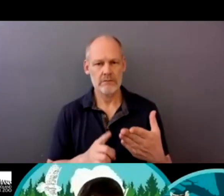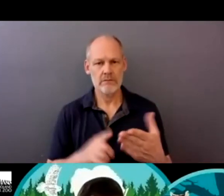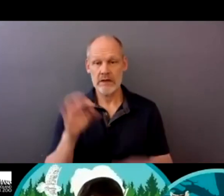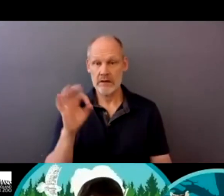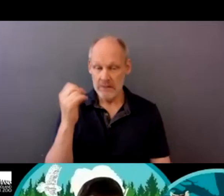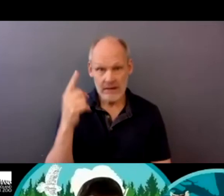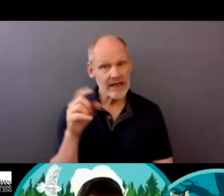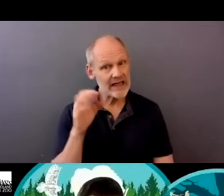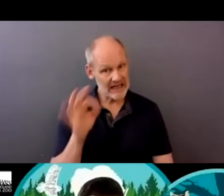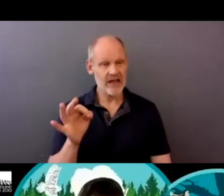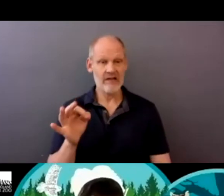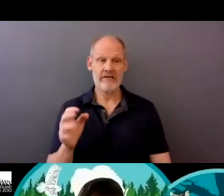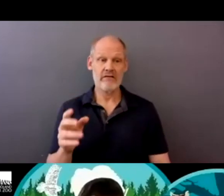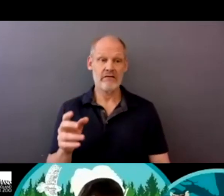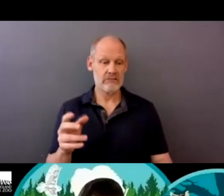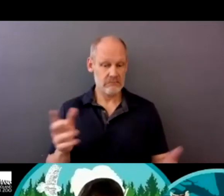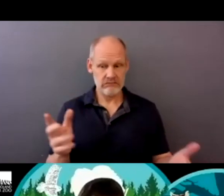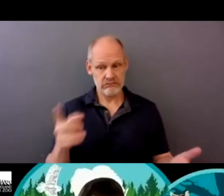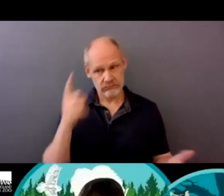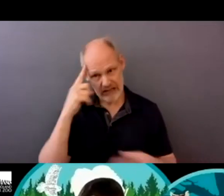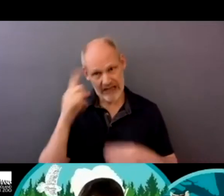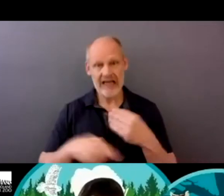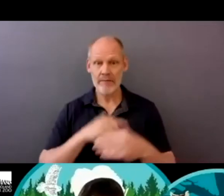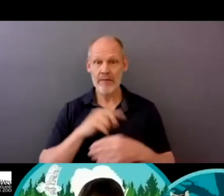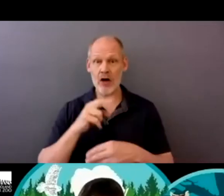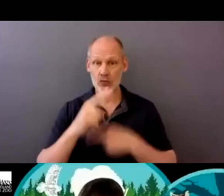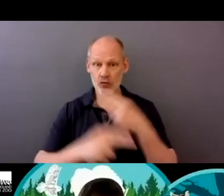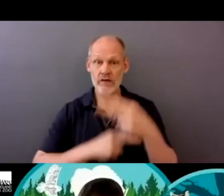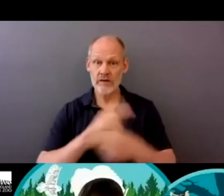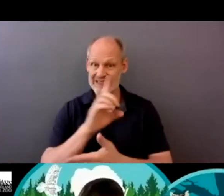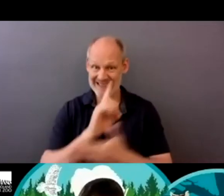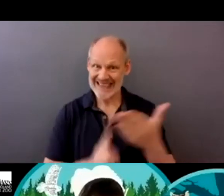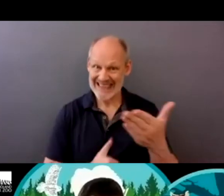centering people with disabilities you are actually creating greater access for everybody.